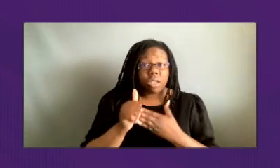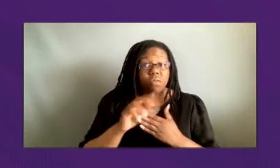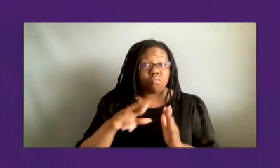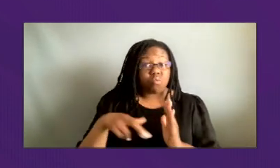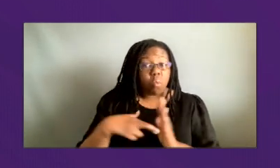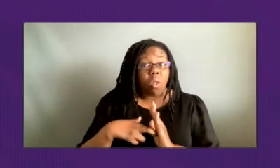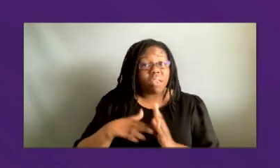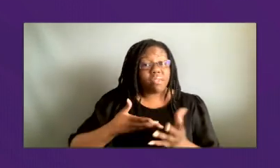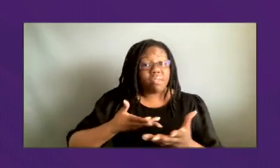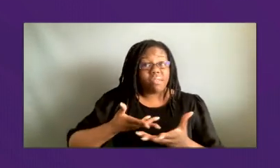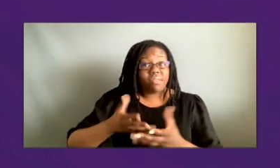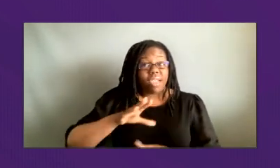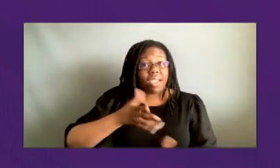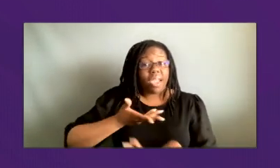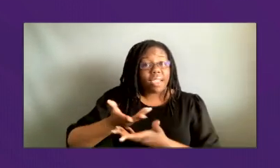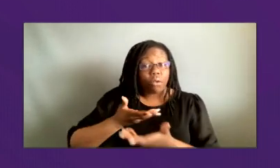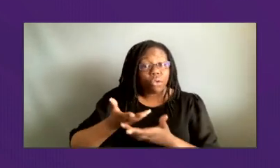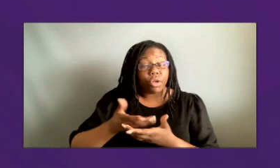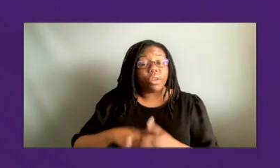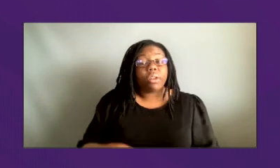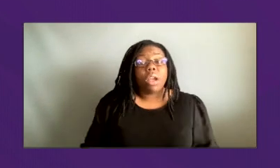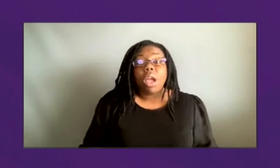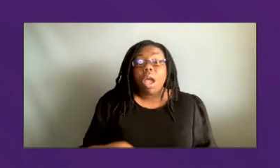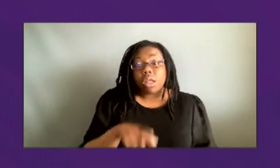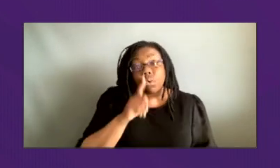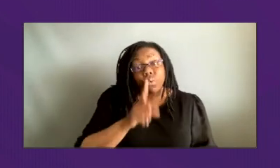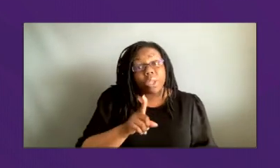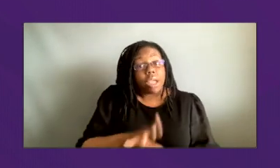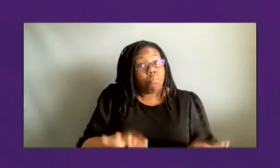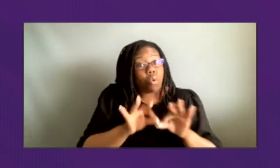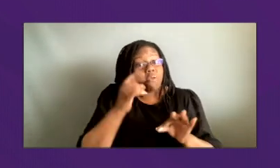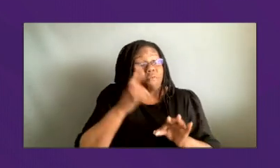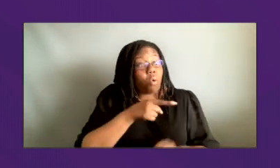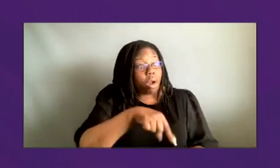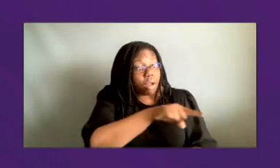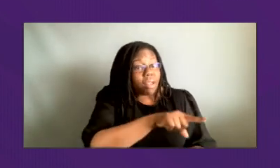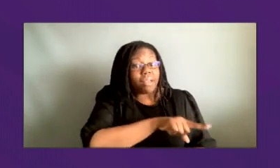survival of the colonists during the newcomer's first year. The Wampanoag